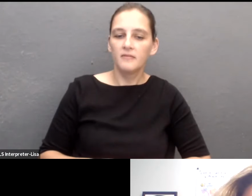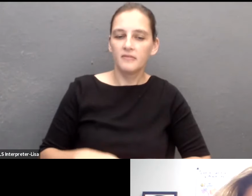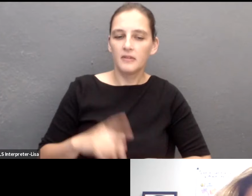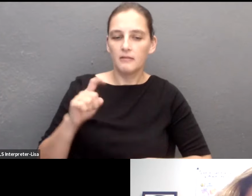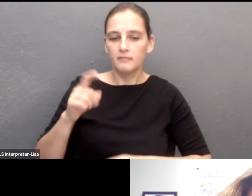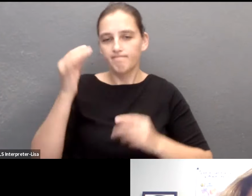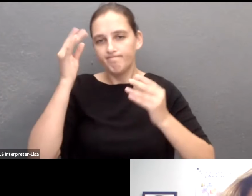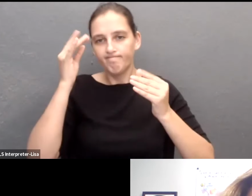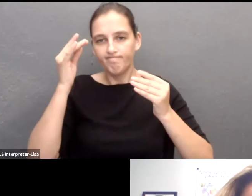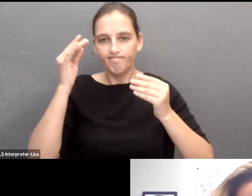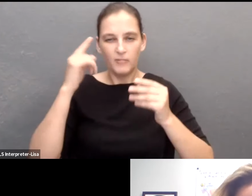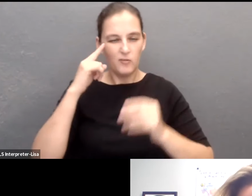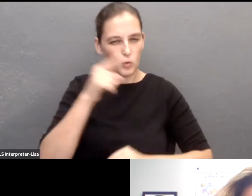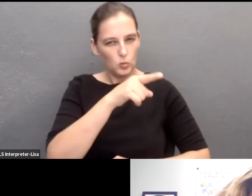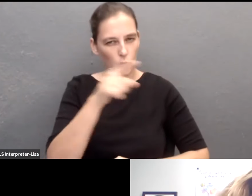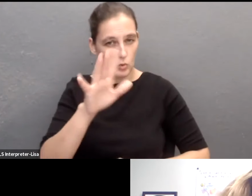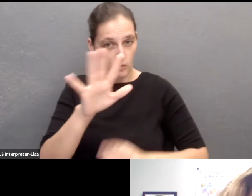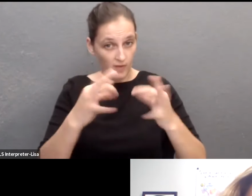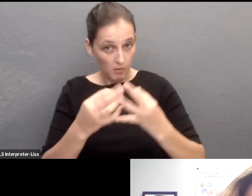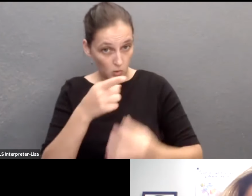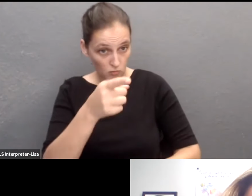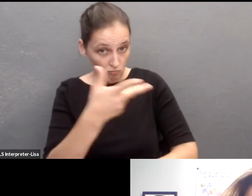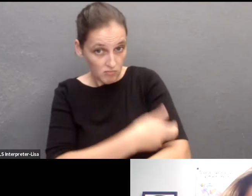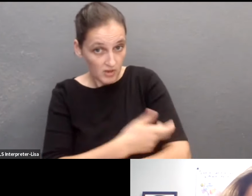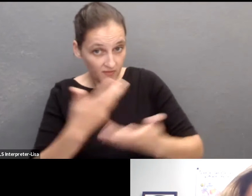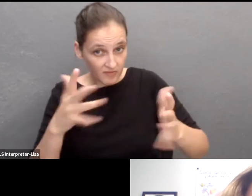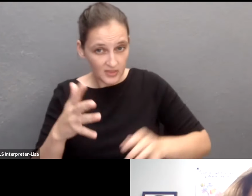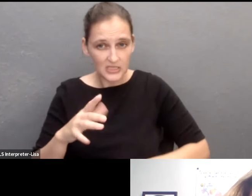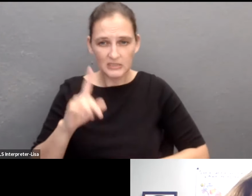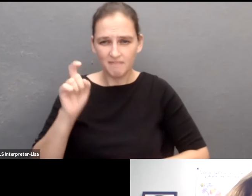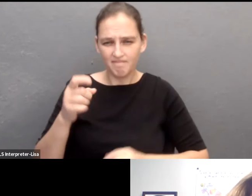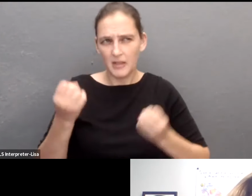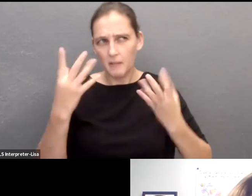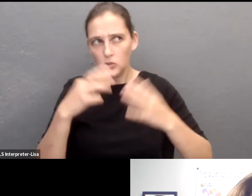you what what is, are you vaccinated, what's your level of risk, how close will you be to other